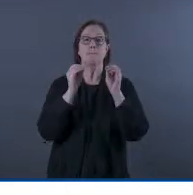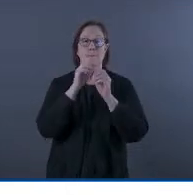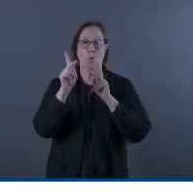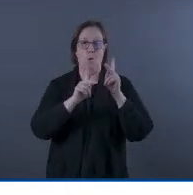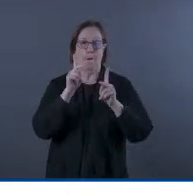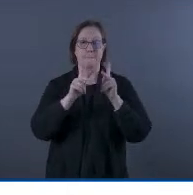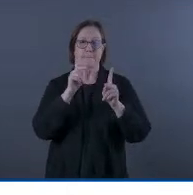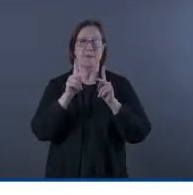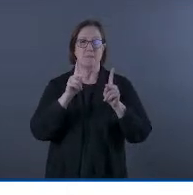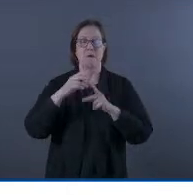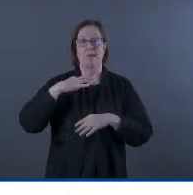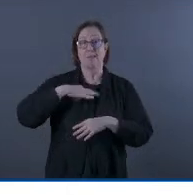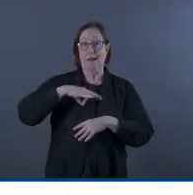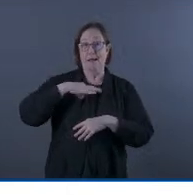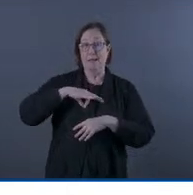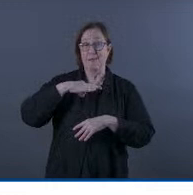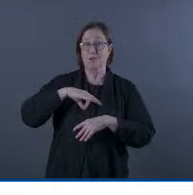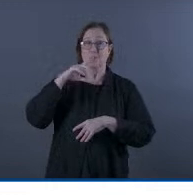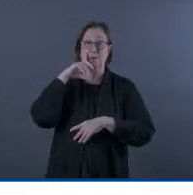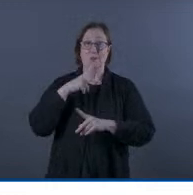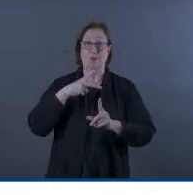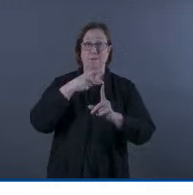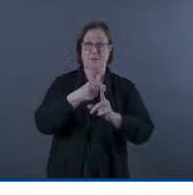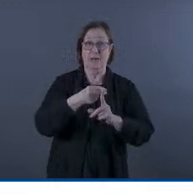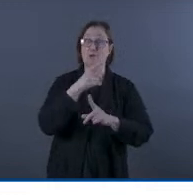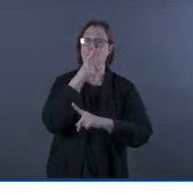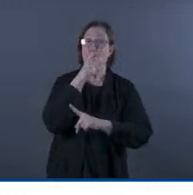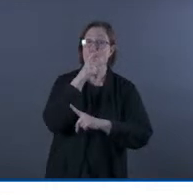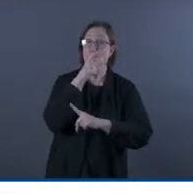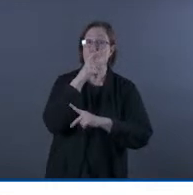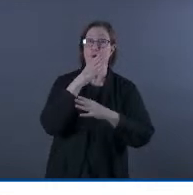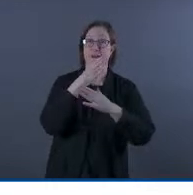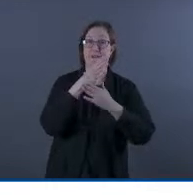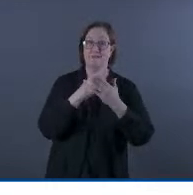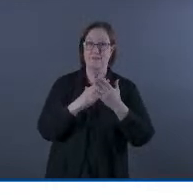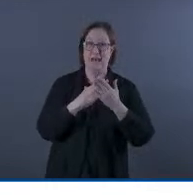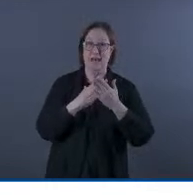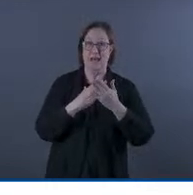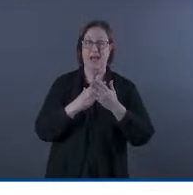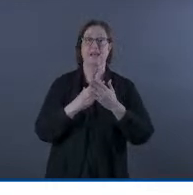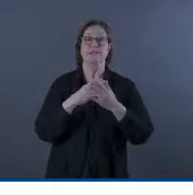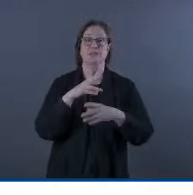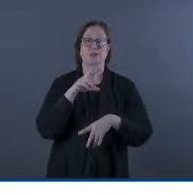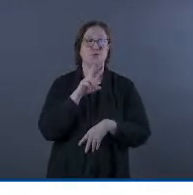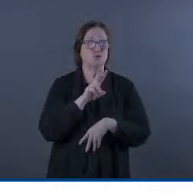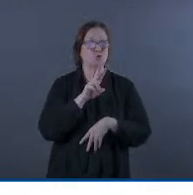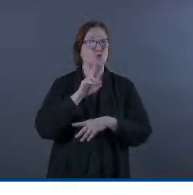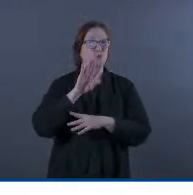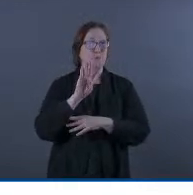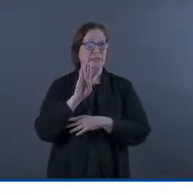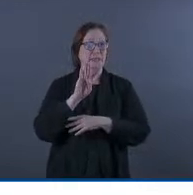that phase 1B Tier 2 include high risk workers in certain settings, such as grocery store workers,